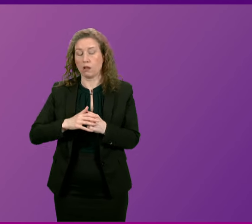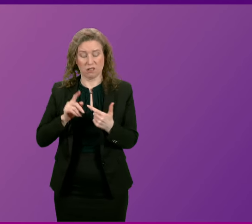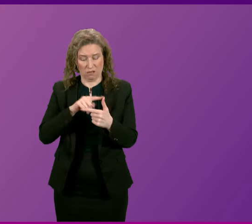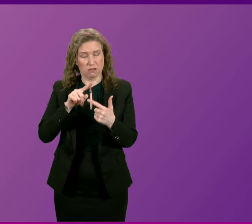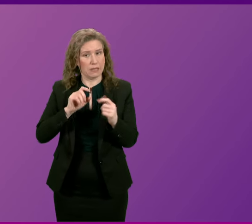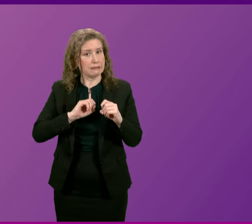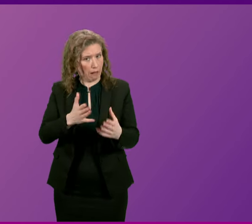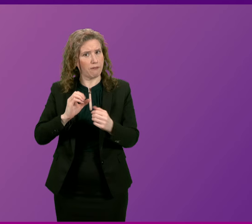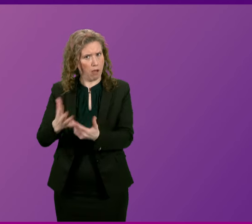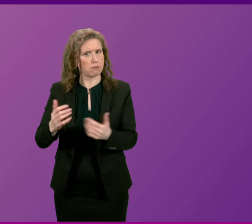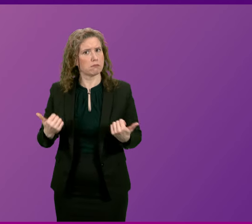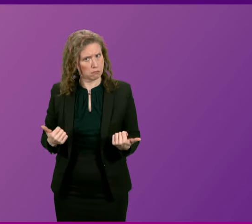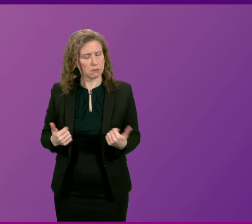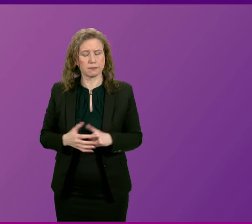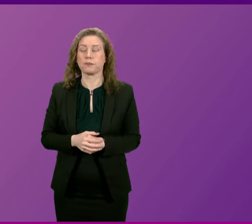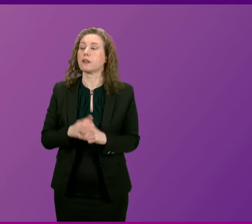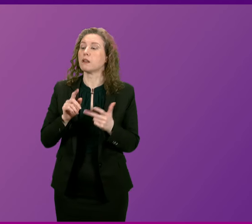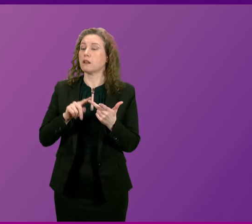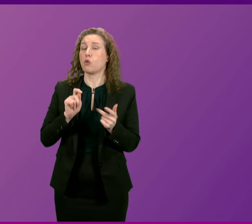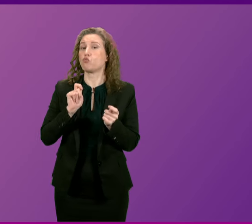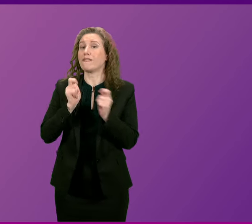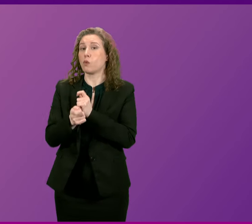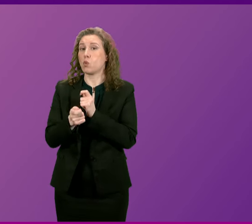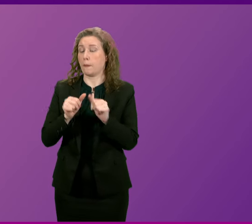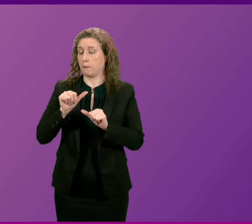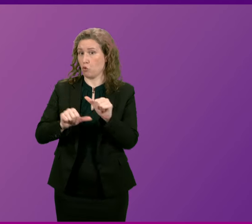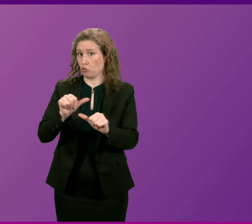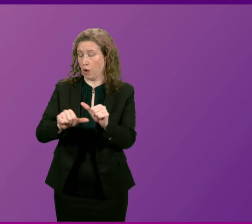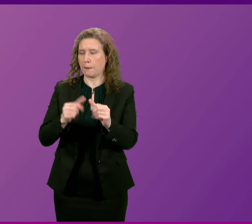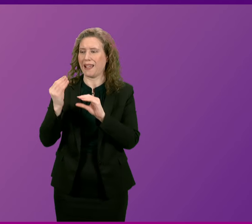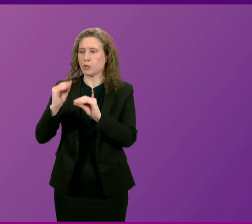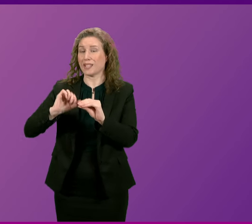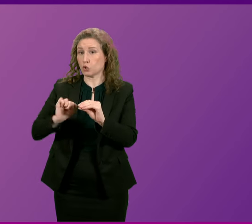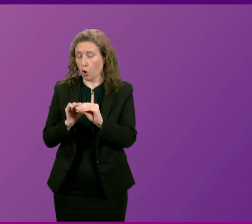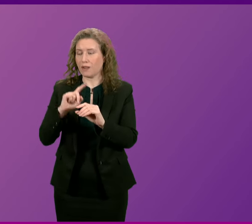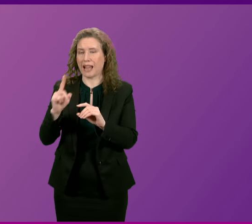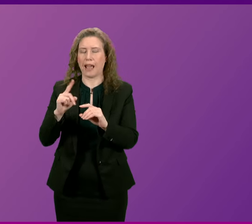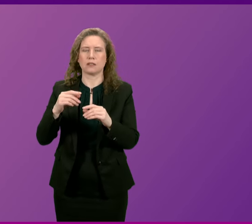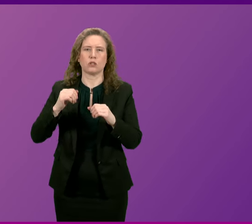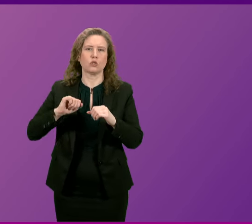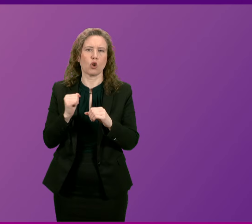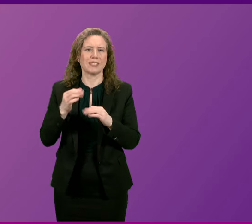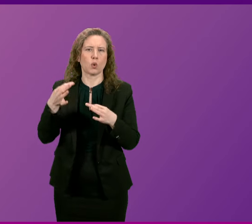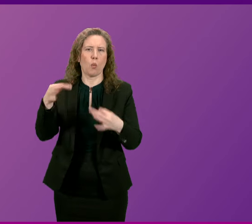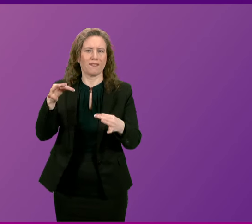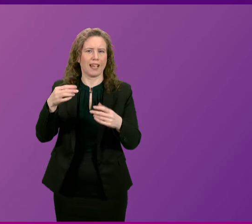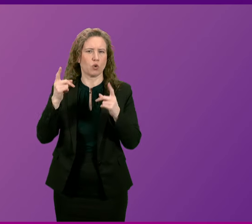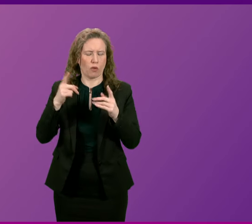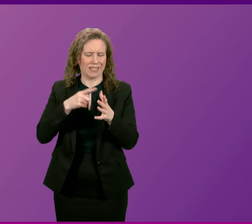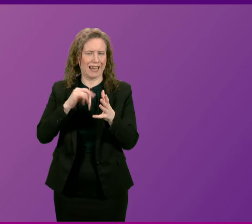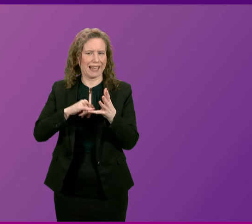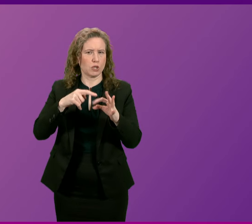delivered. The reform programme in Education Scotland and the SQA is being implemented.